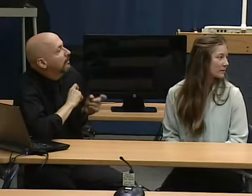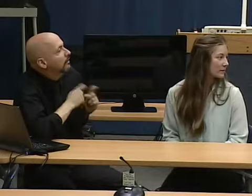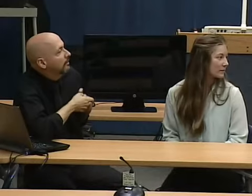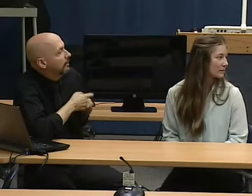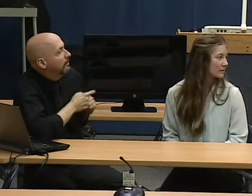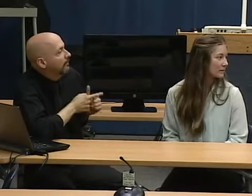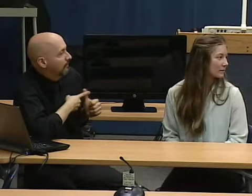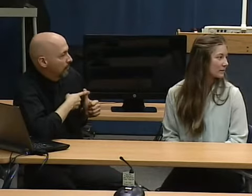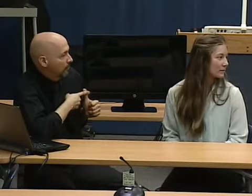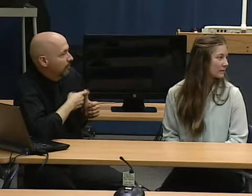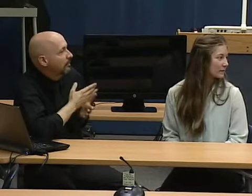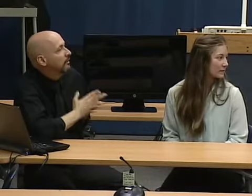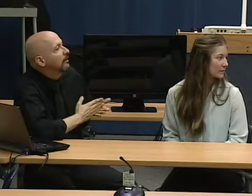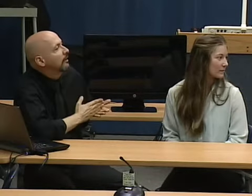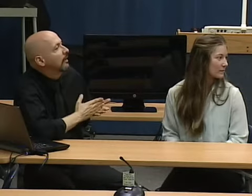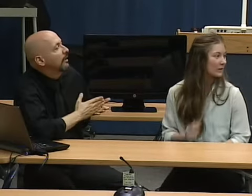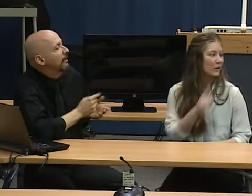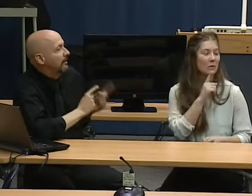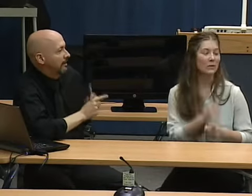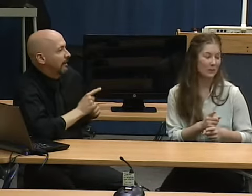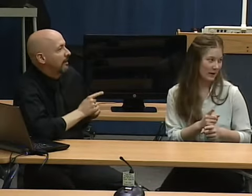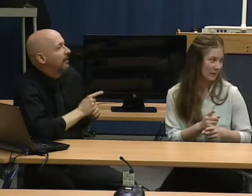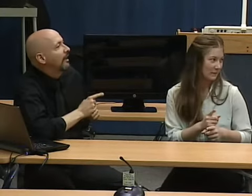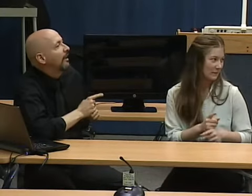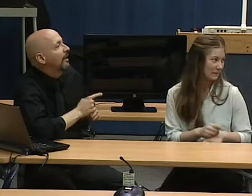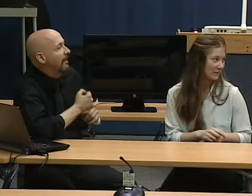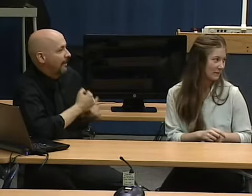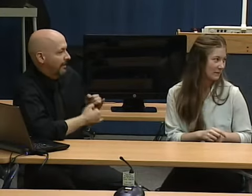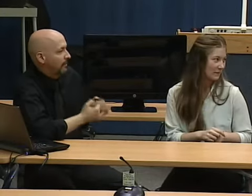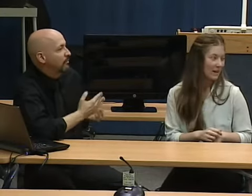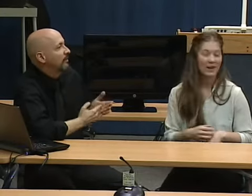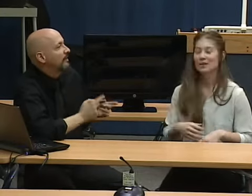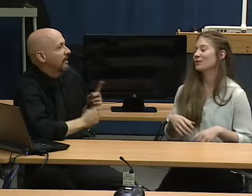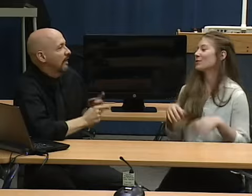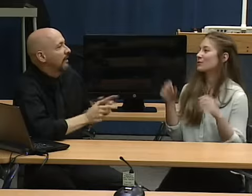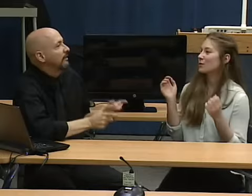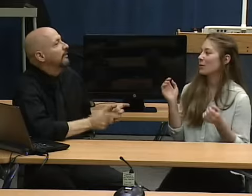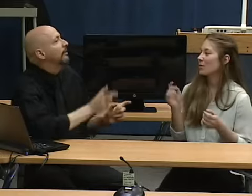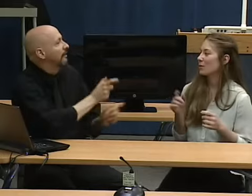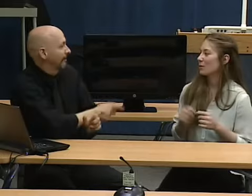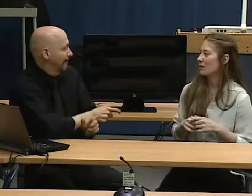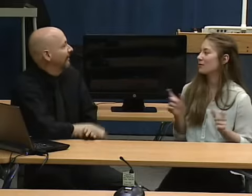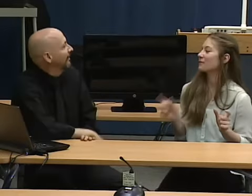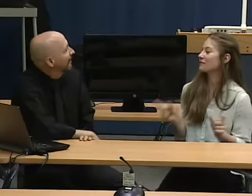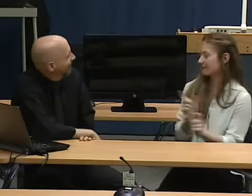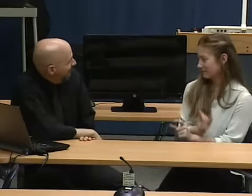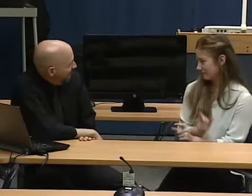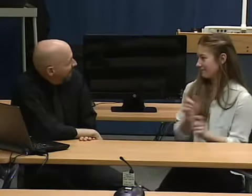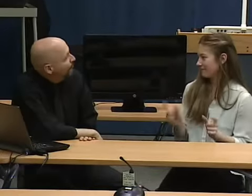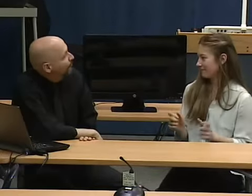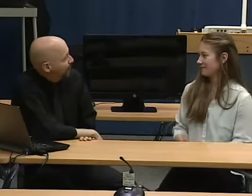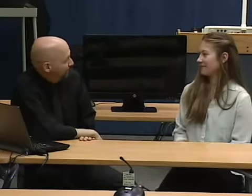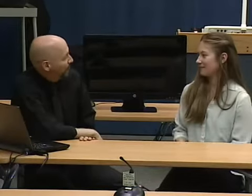"Can change first segment and last segment..." Right. The sections can be swapped.